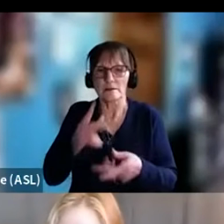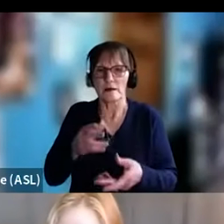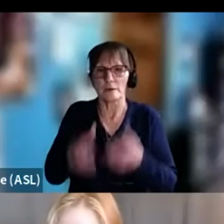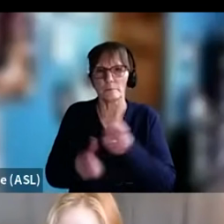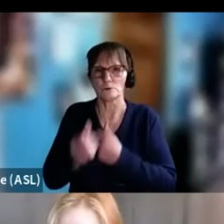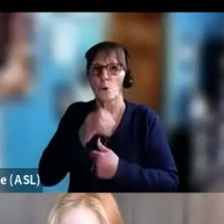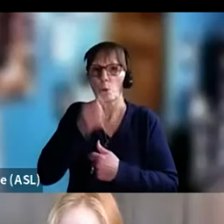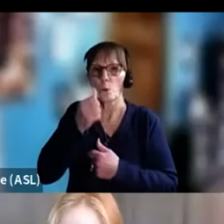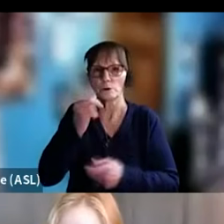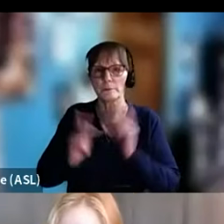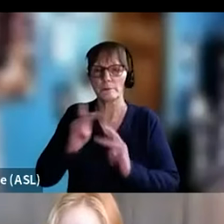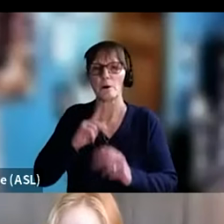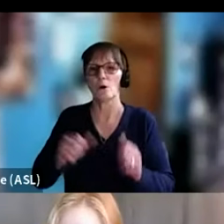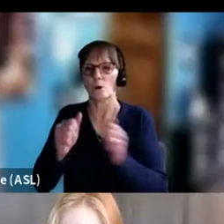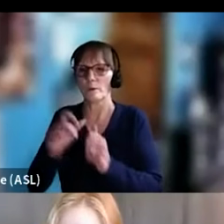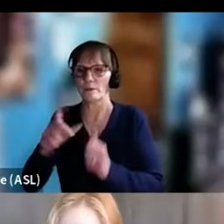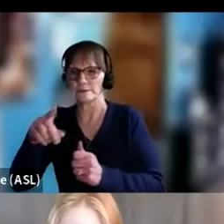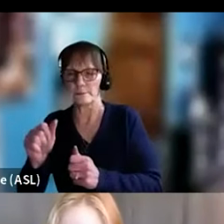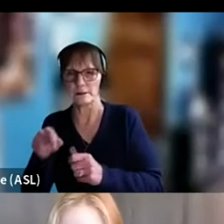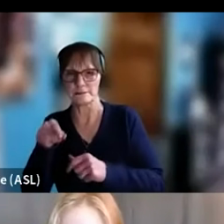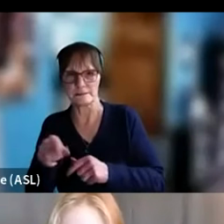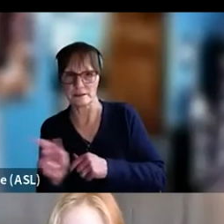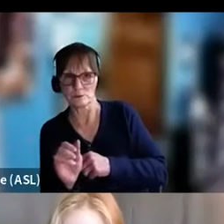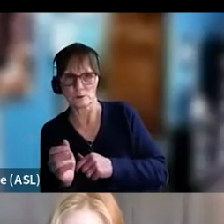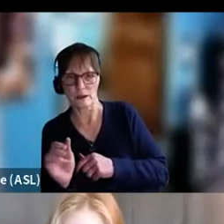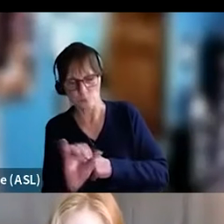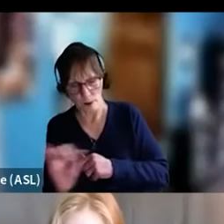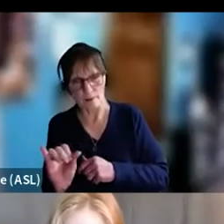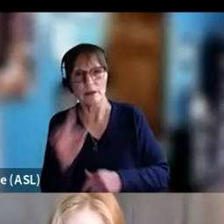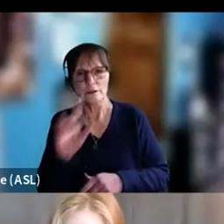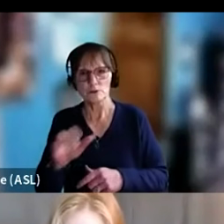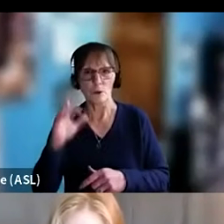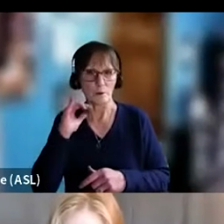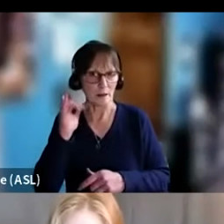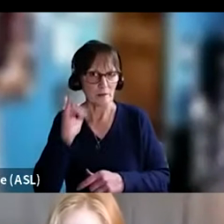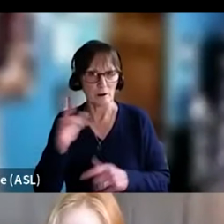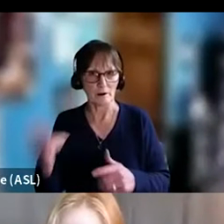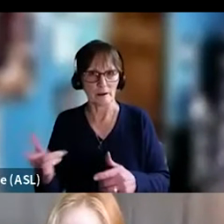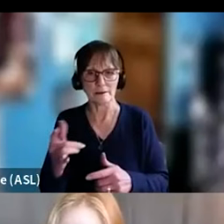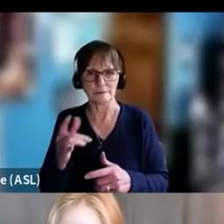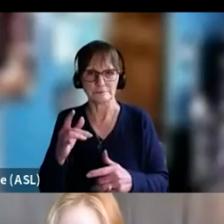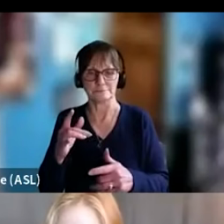and people with disabilities living in them. You know, California has a really robust IHSS program,